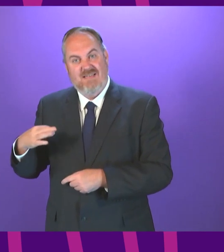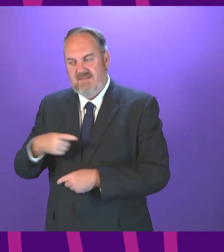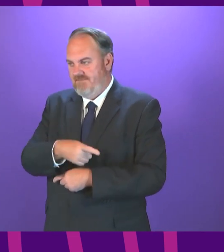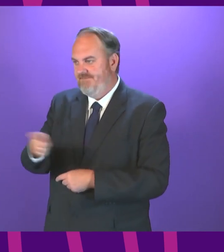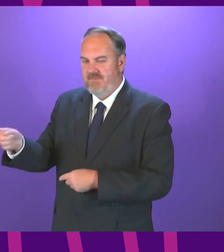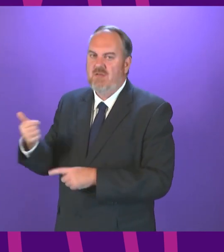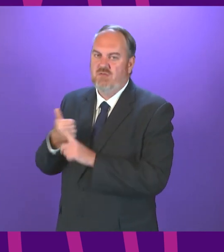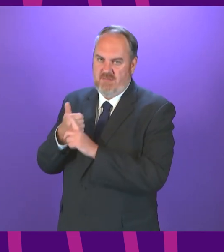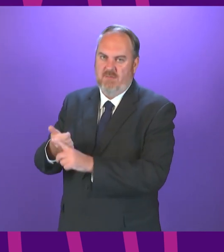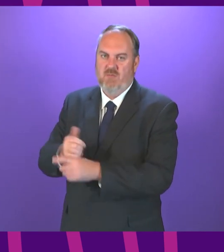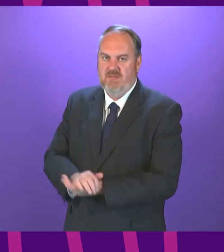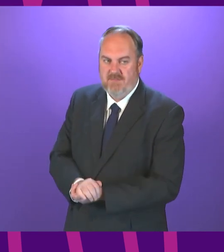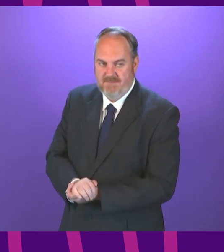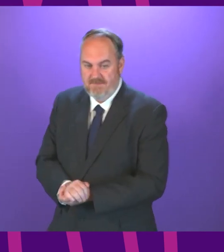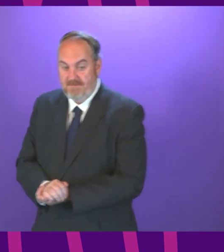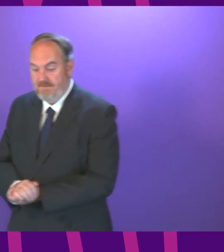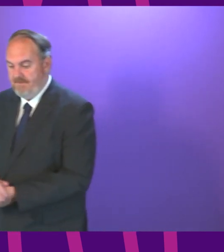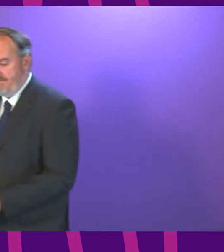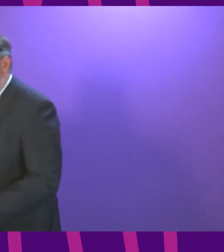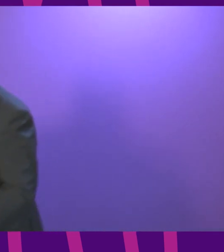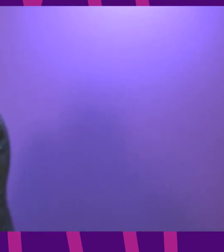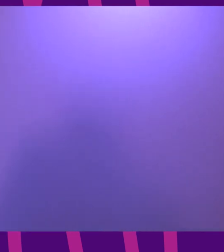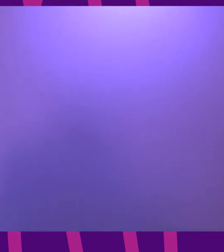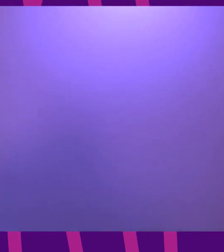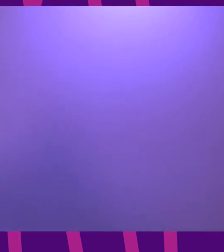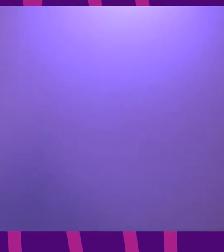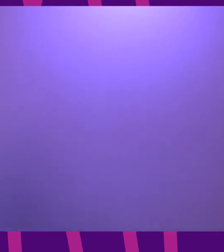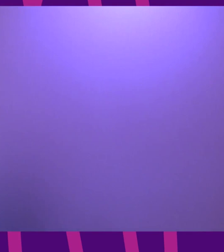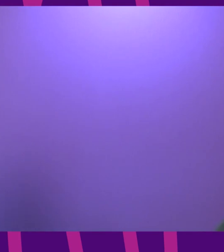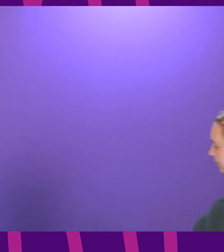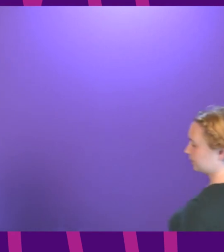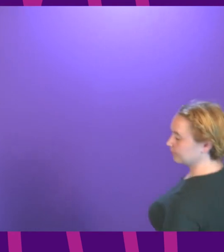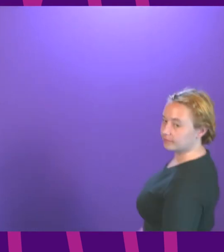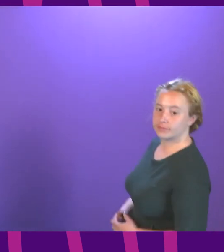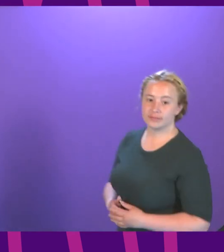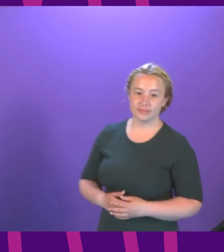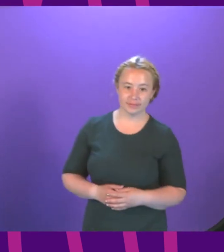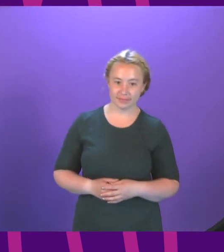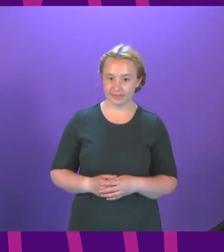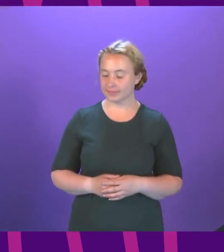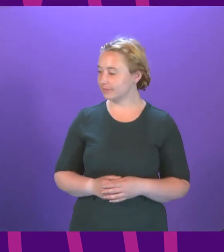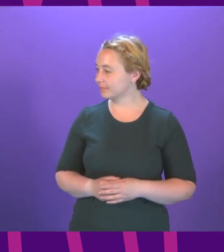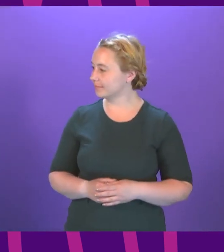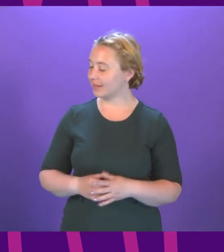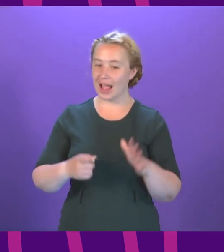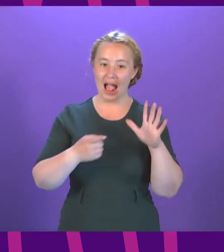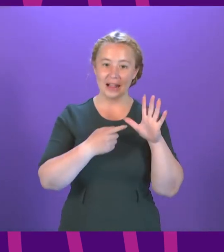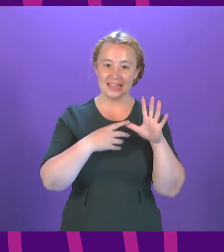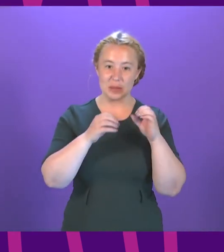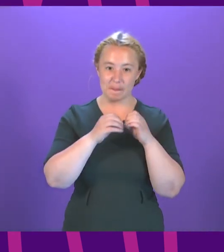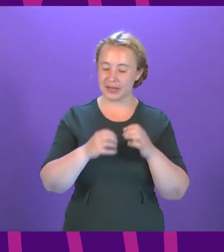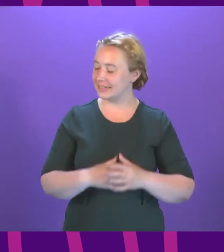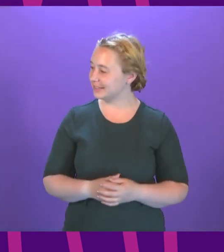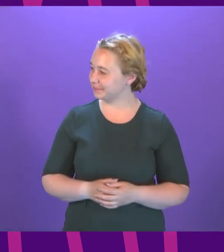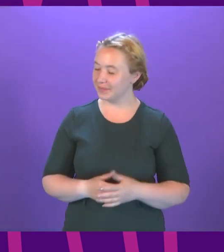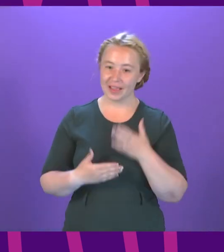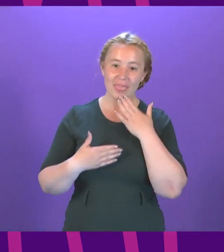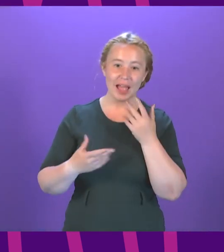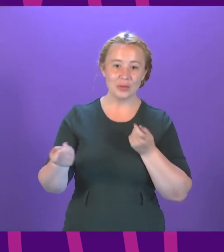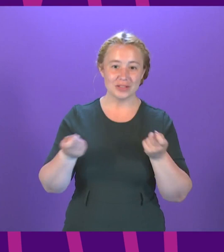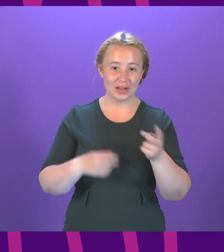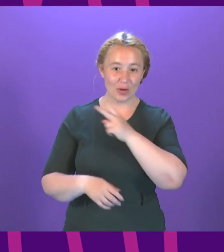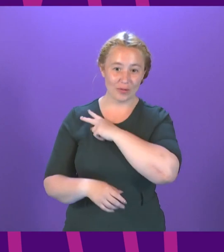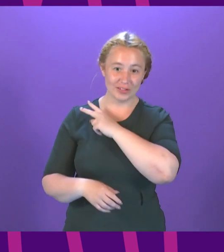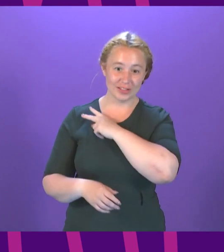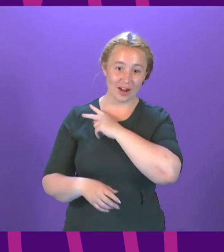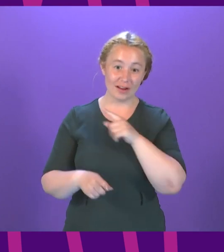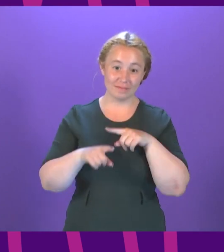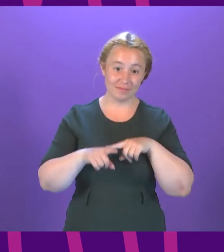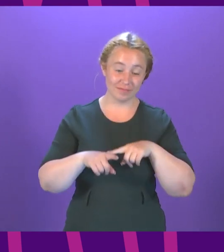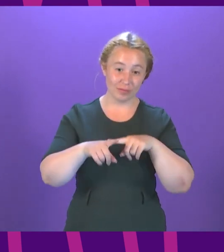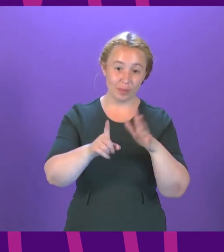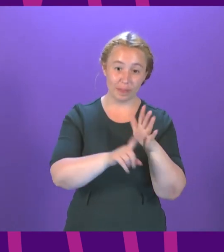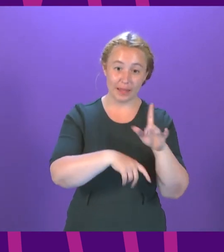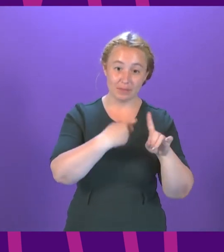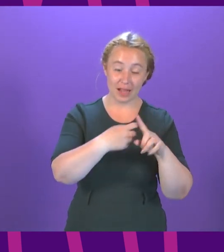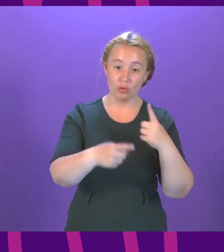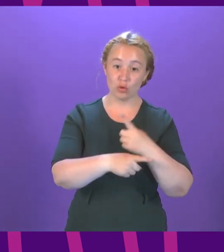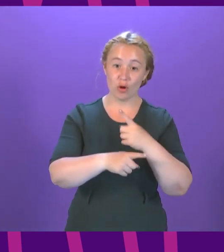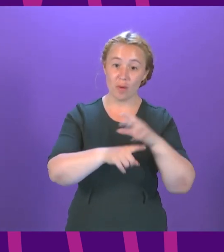Further to my colleague Liam Kerr’s question about the impact of quarantine on oil and gas workers,